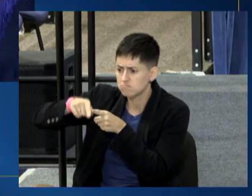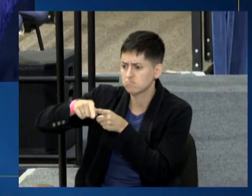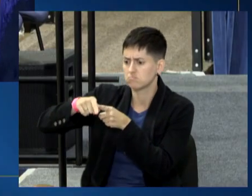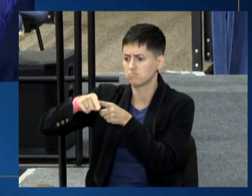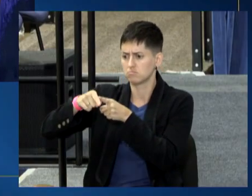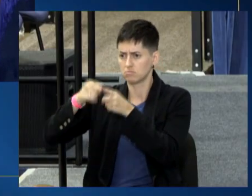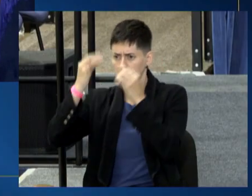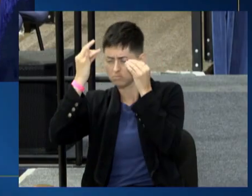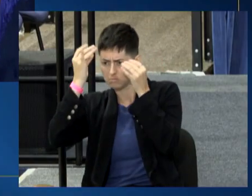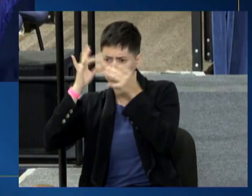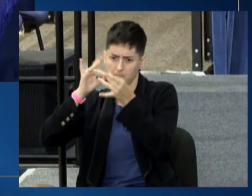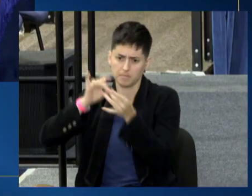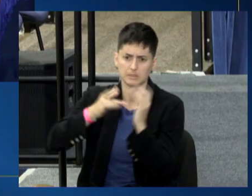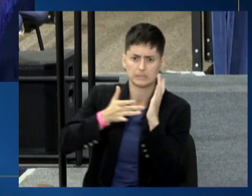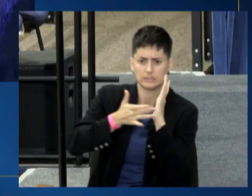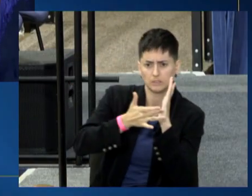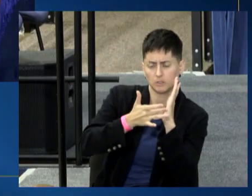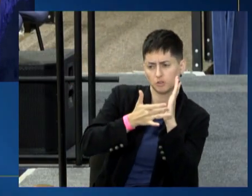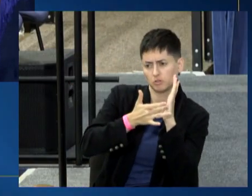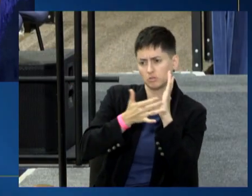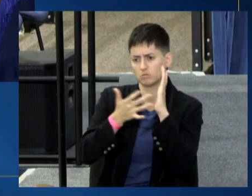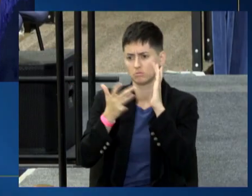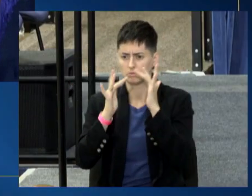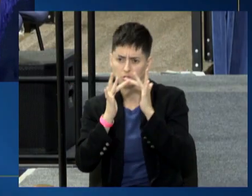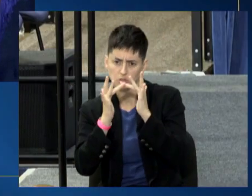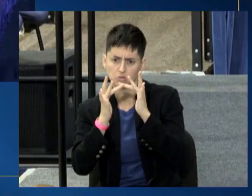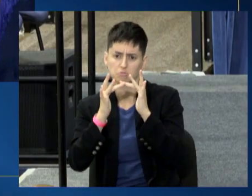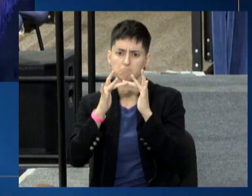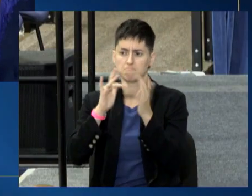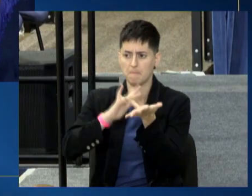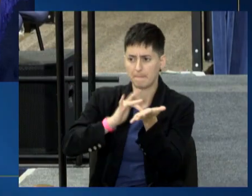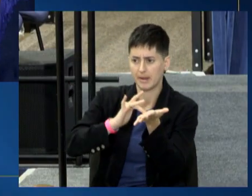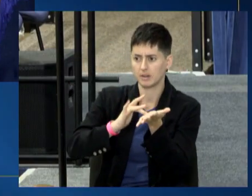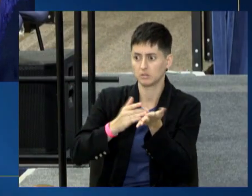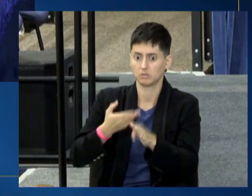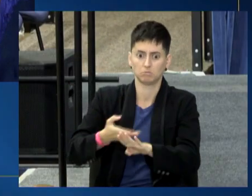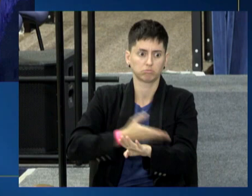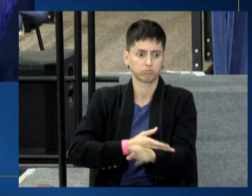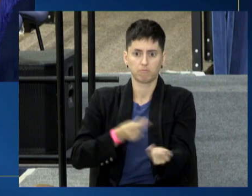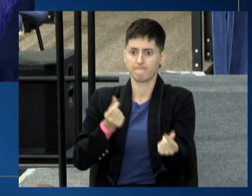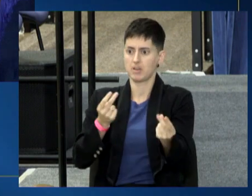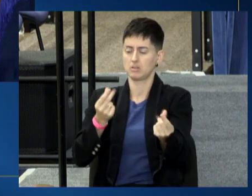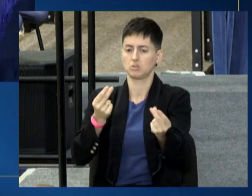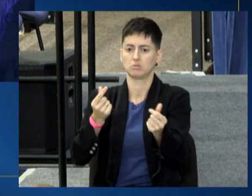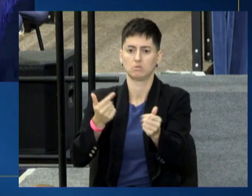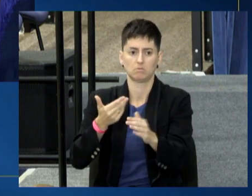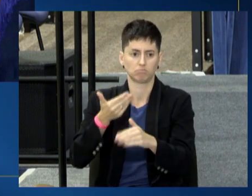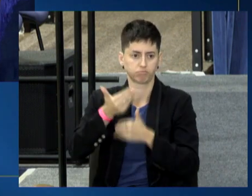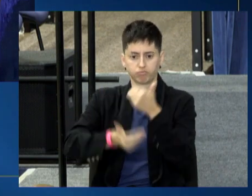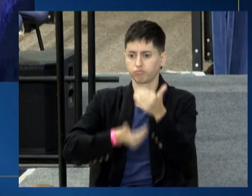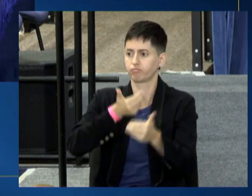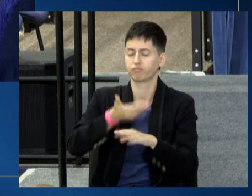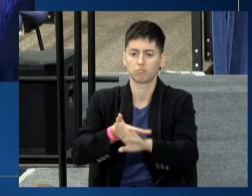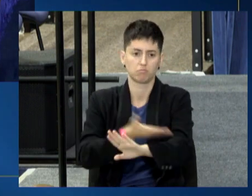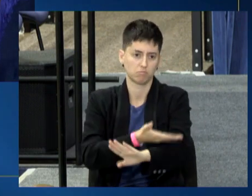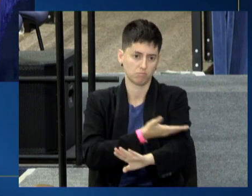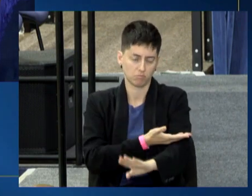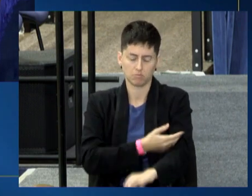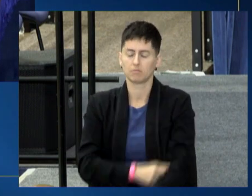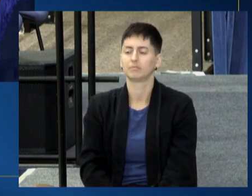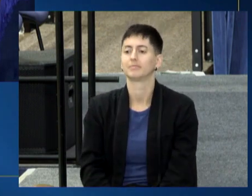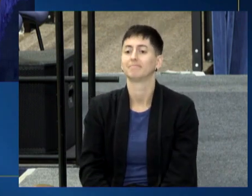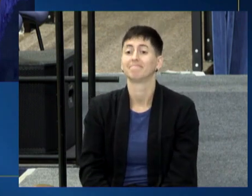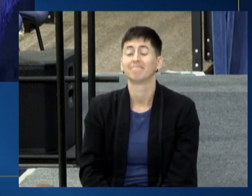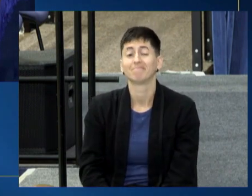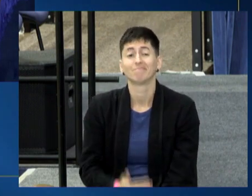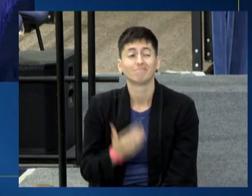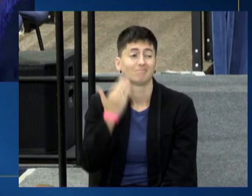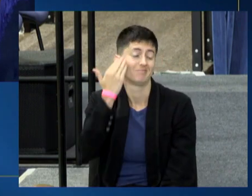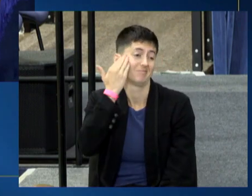for patients even faster. As you all know, this work is personal to the President and First Lady.